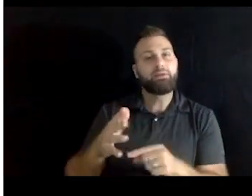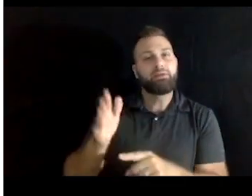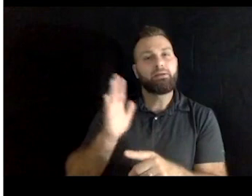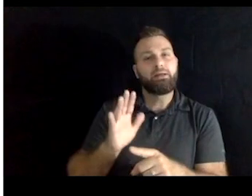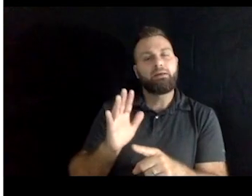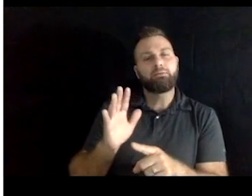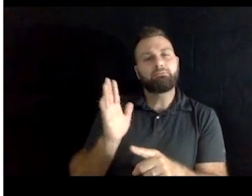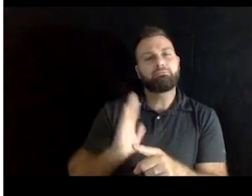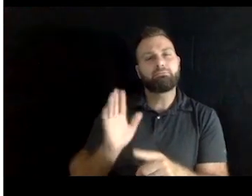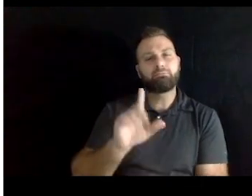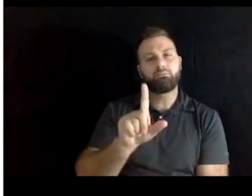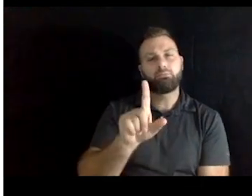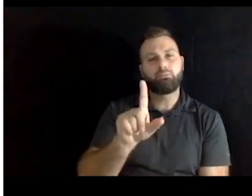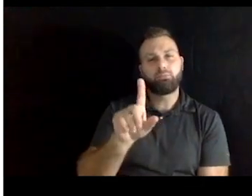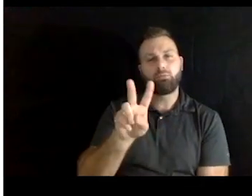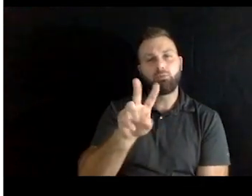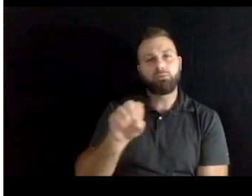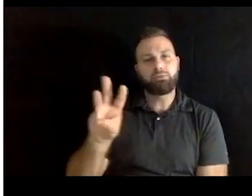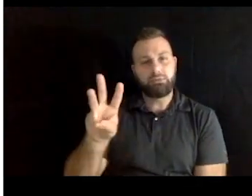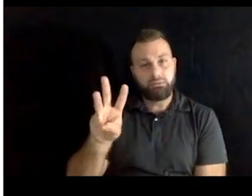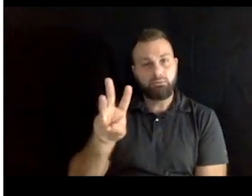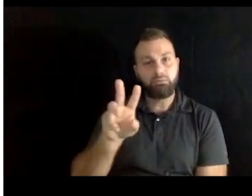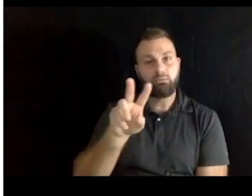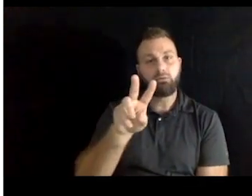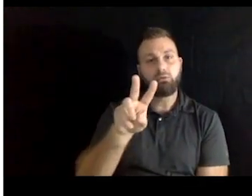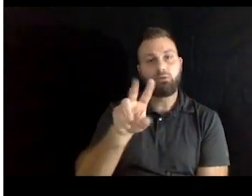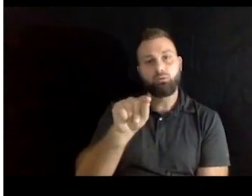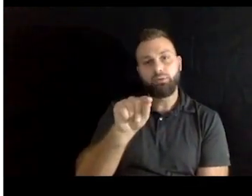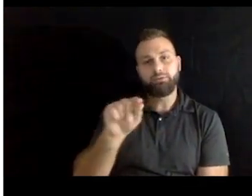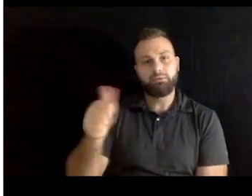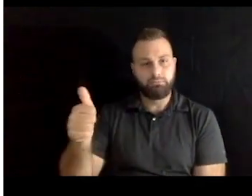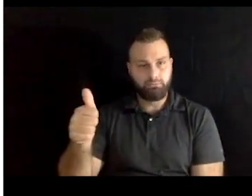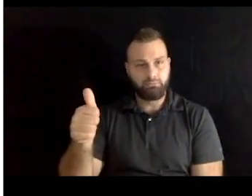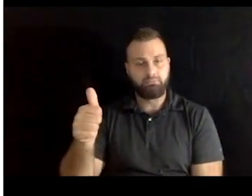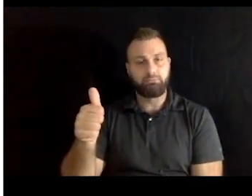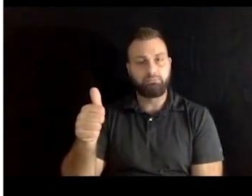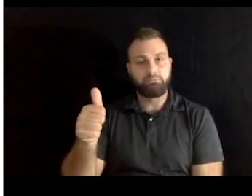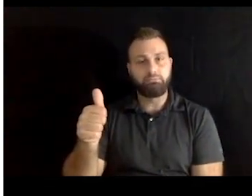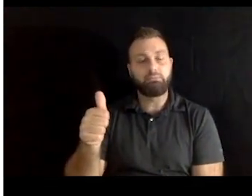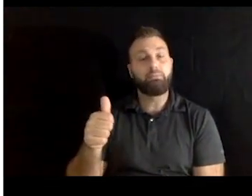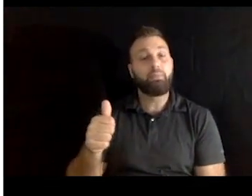2006 to 2010 and this targeted SSDI beneficiaries with schizophrenia or